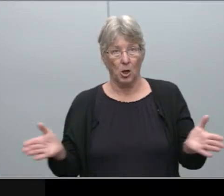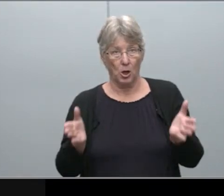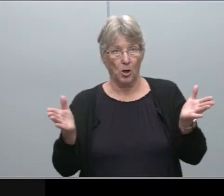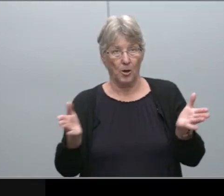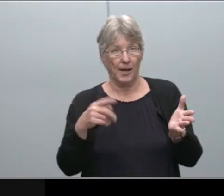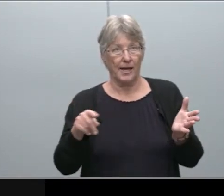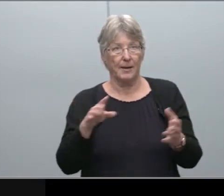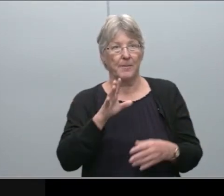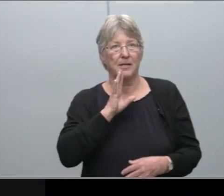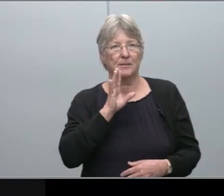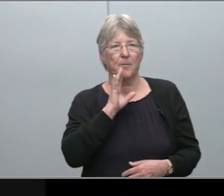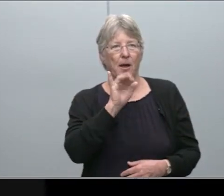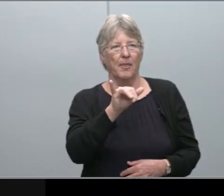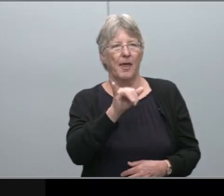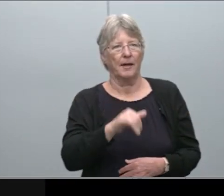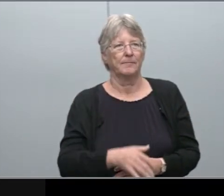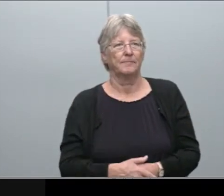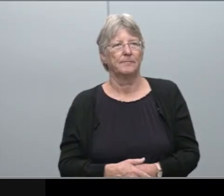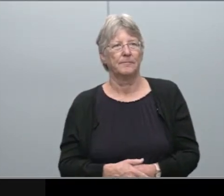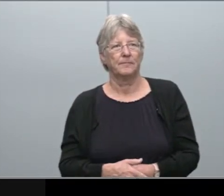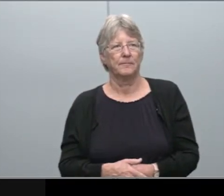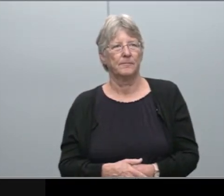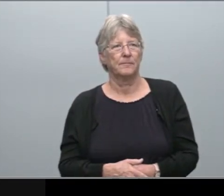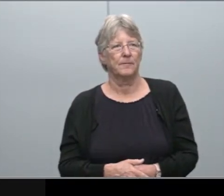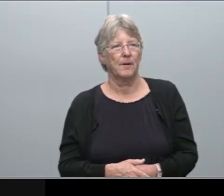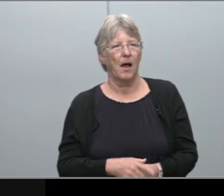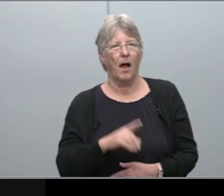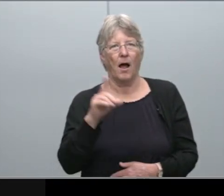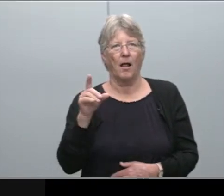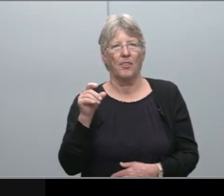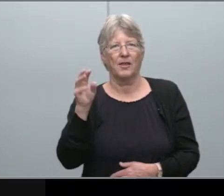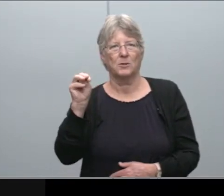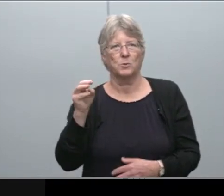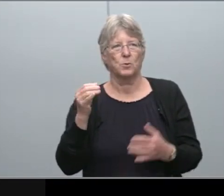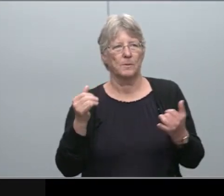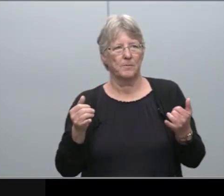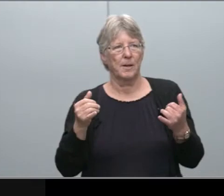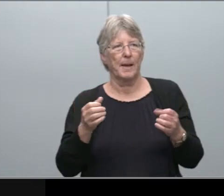you know, which oral assessment is not a good assessment.